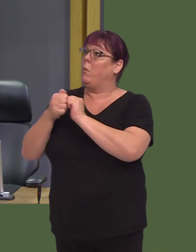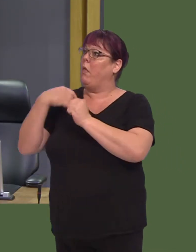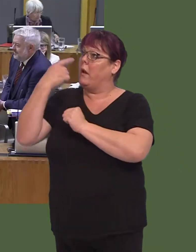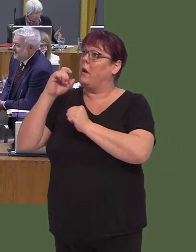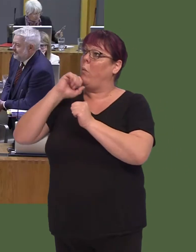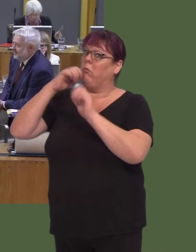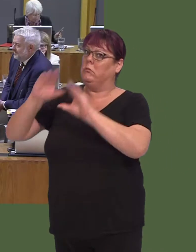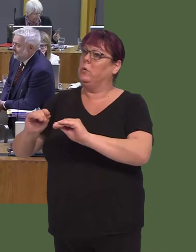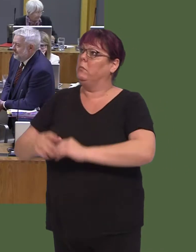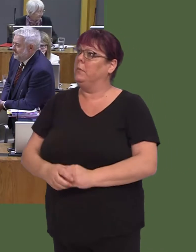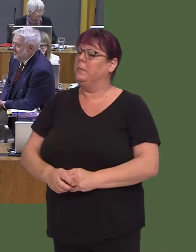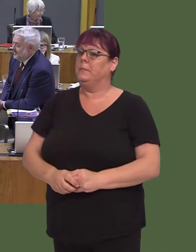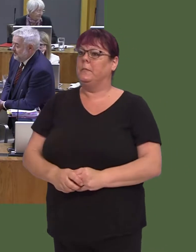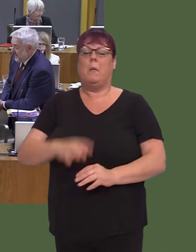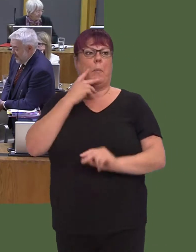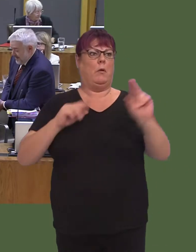Tory Government dead?